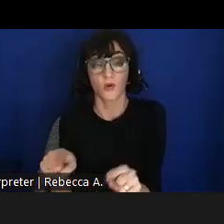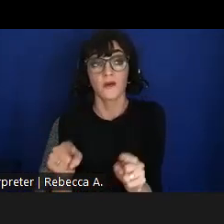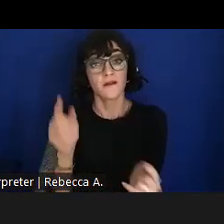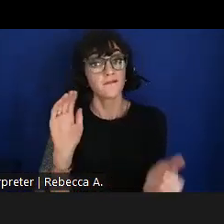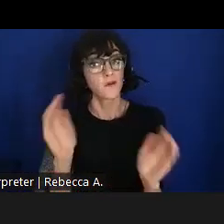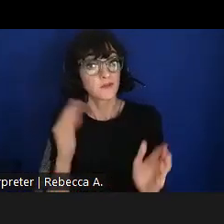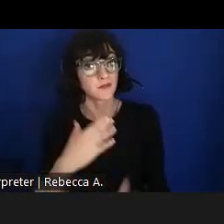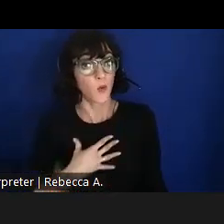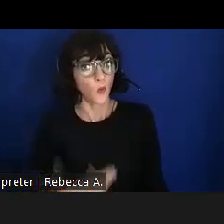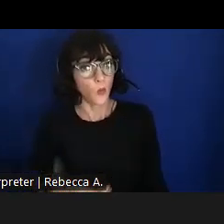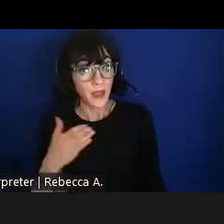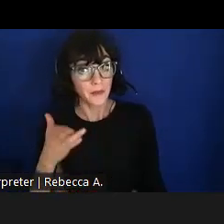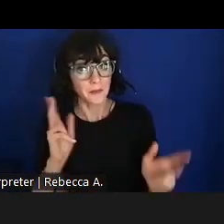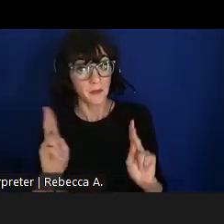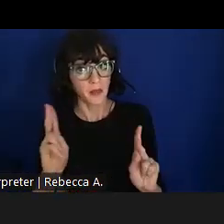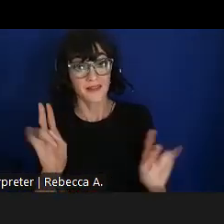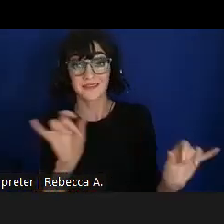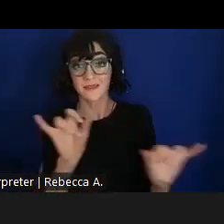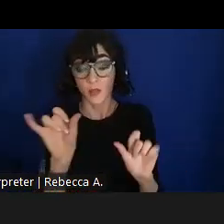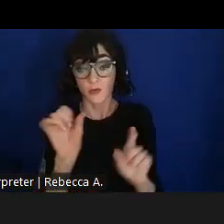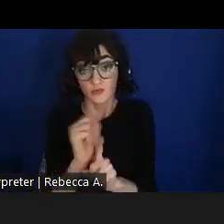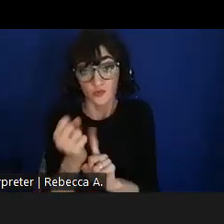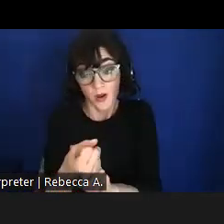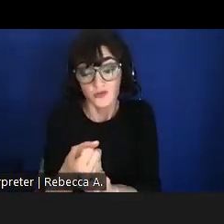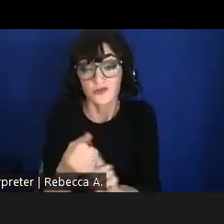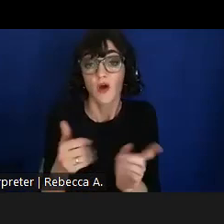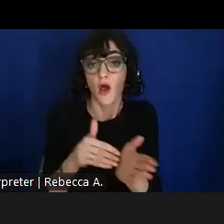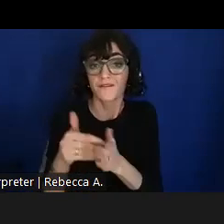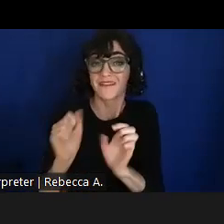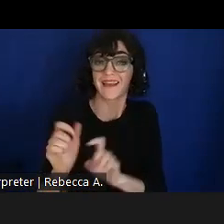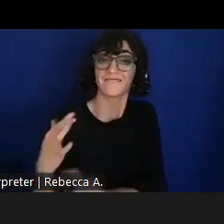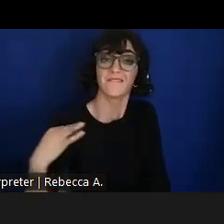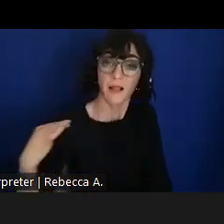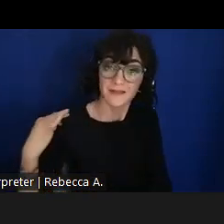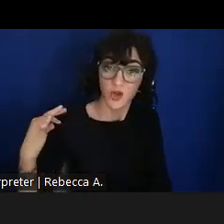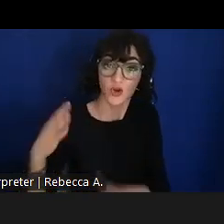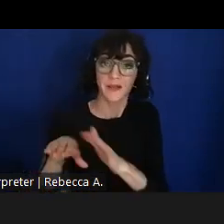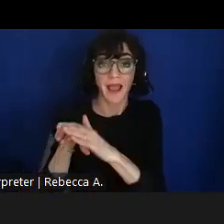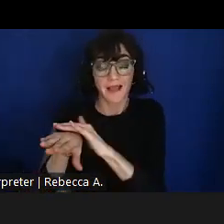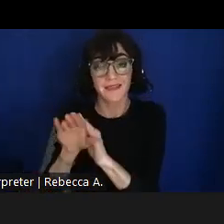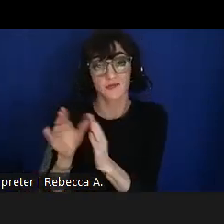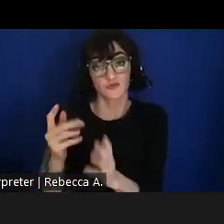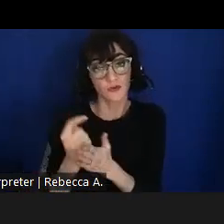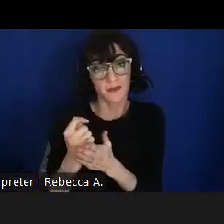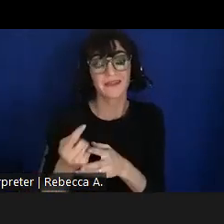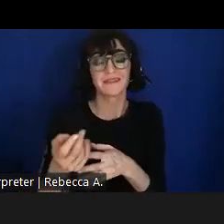have access to treatment through voluntary means rather than through being criminalized